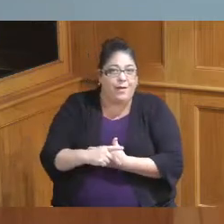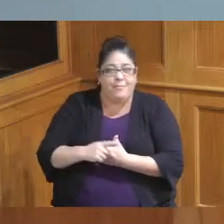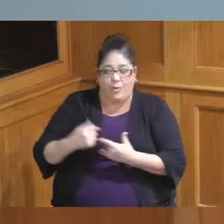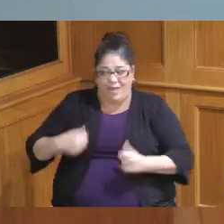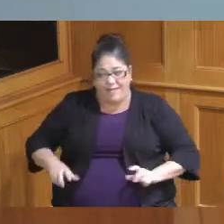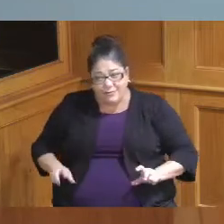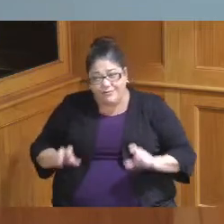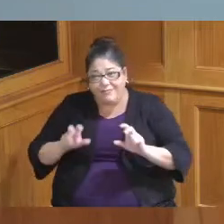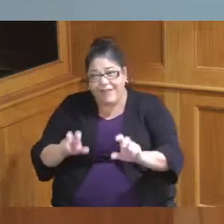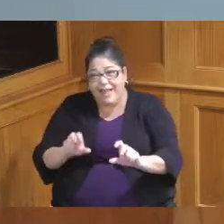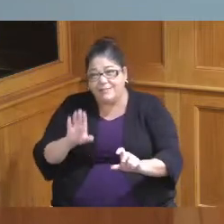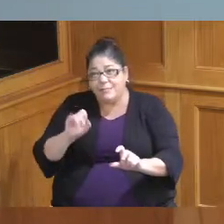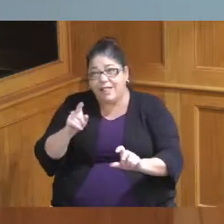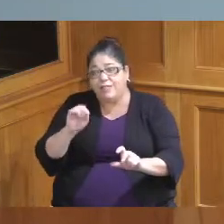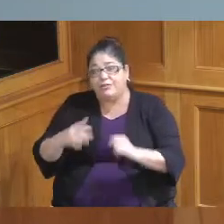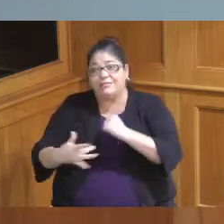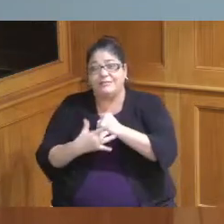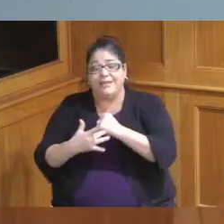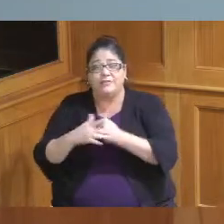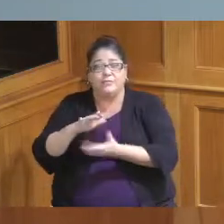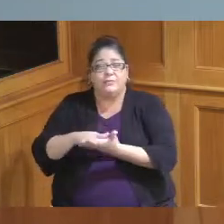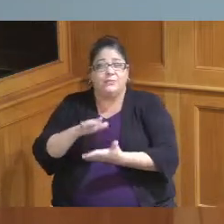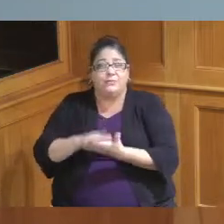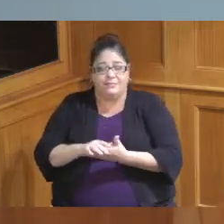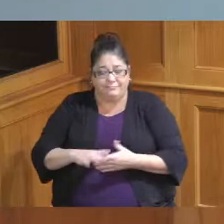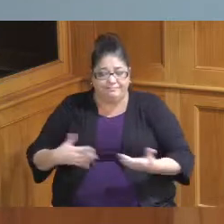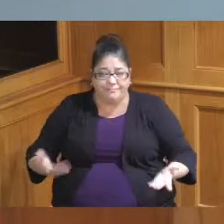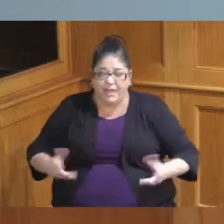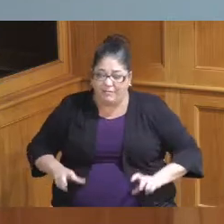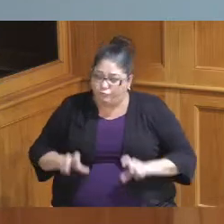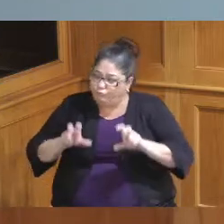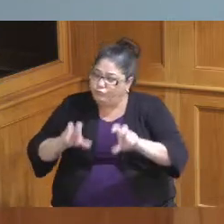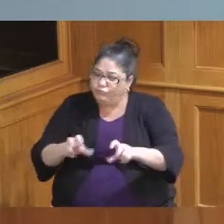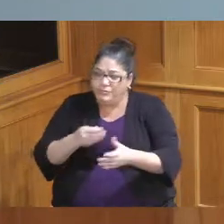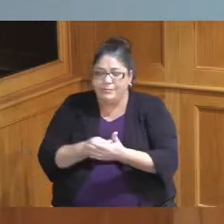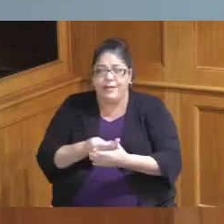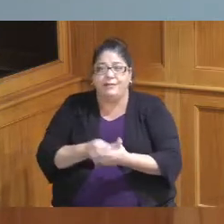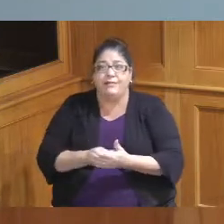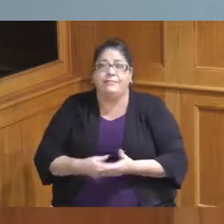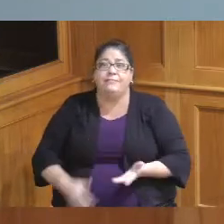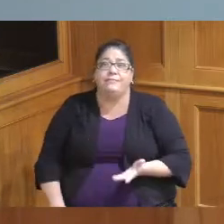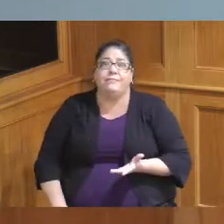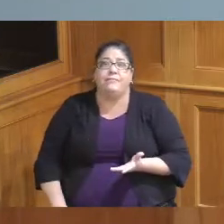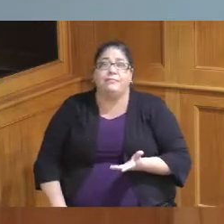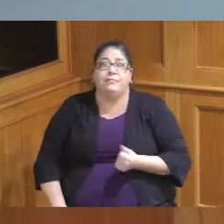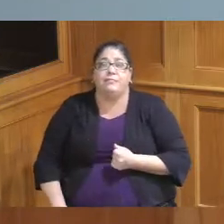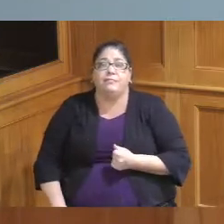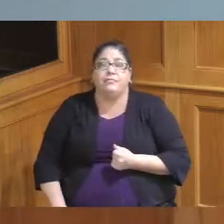in our youth in the technical schools in the technical programs and have them you know let's